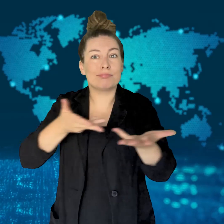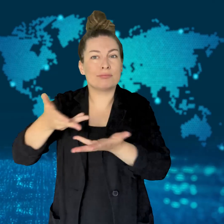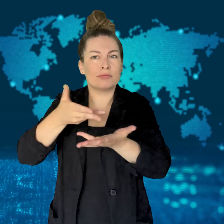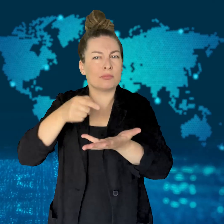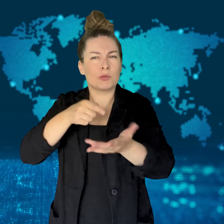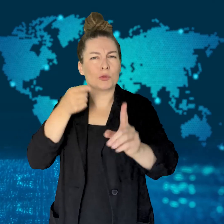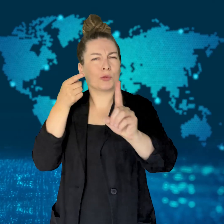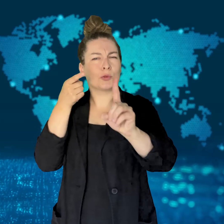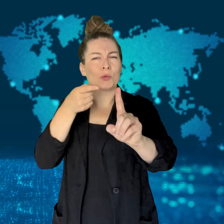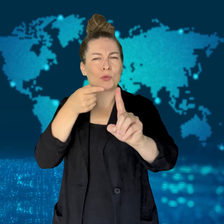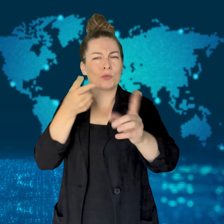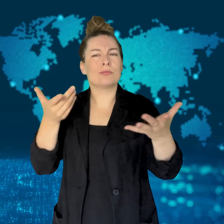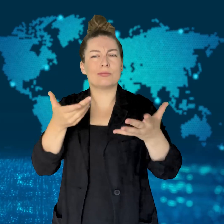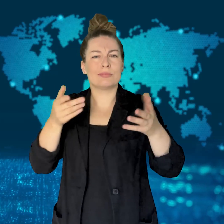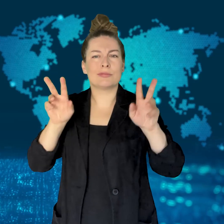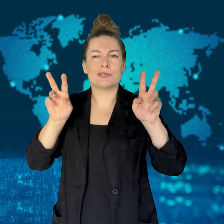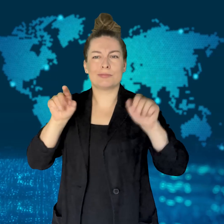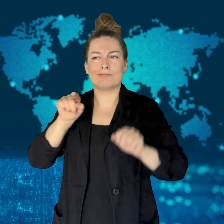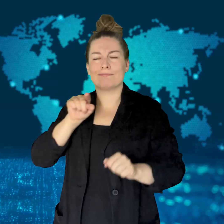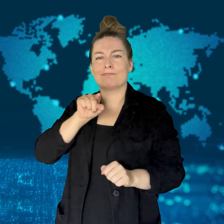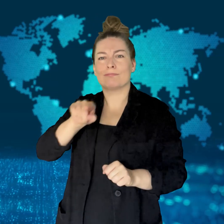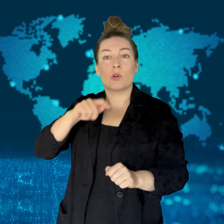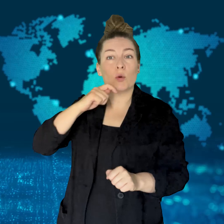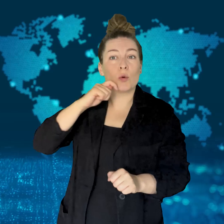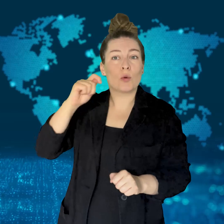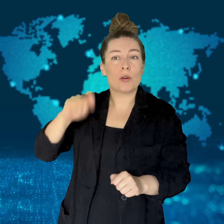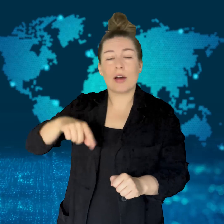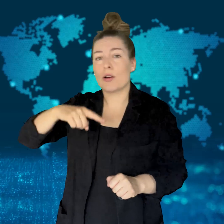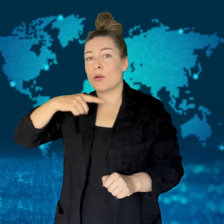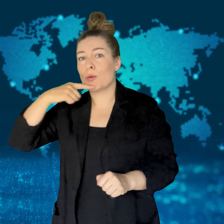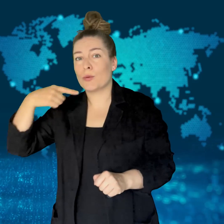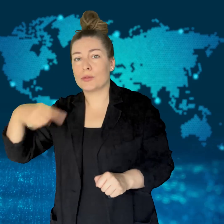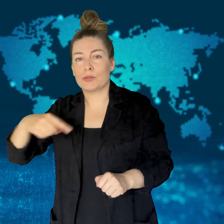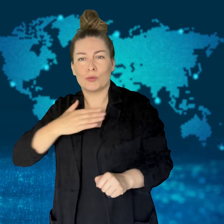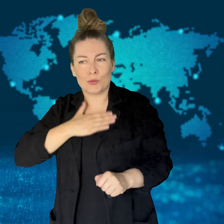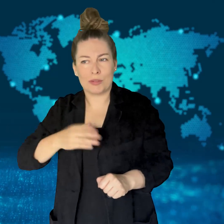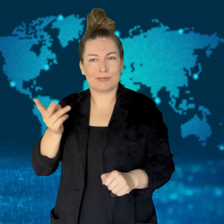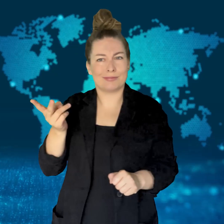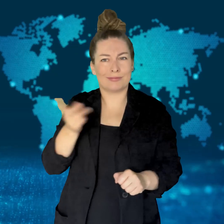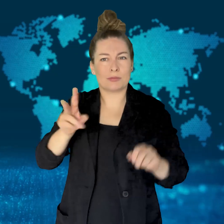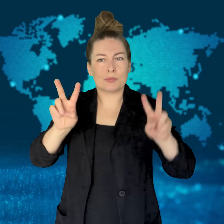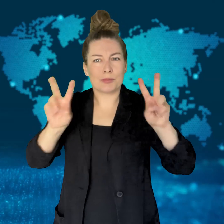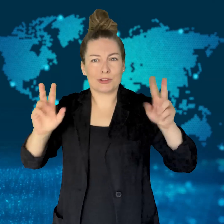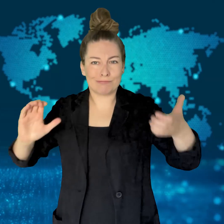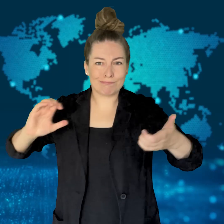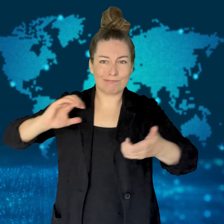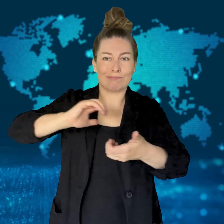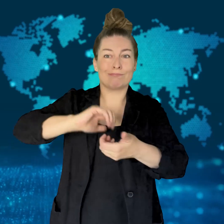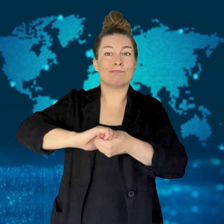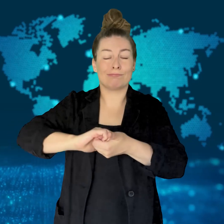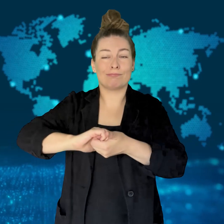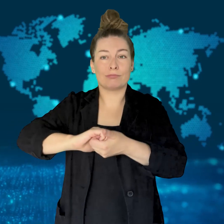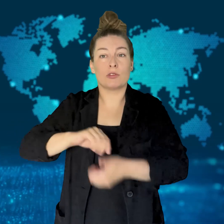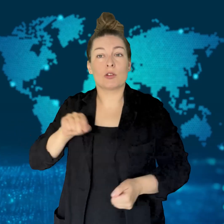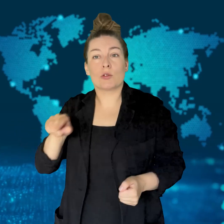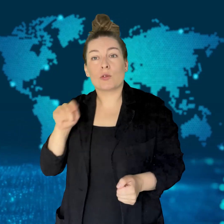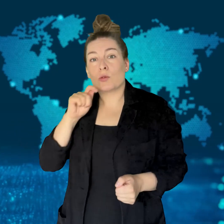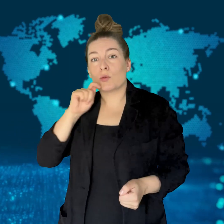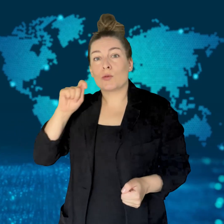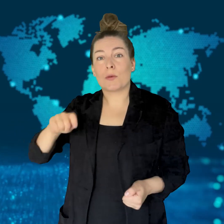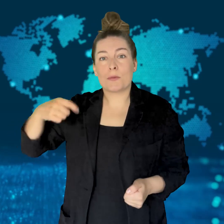a meeting that focused on peace between Ukraine and Russia.